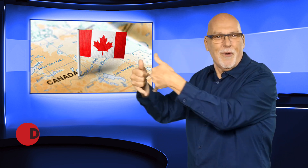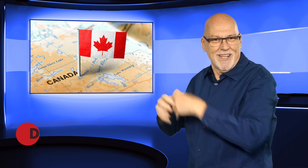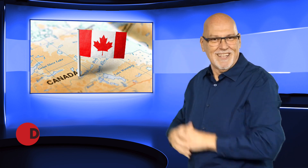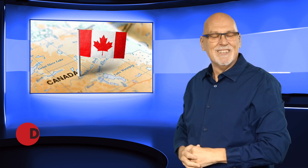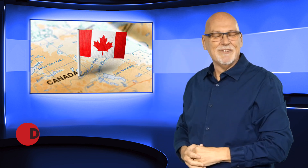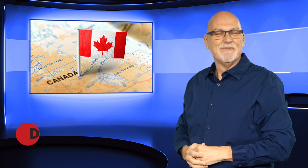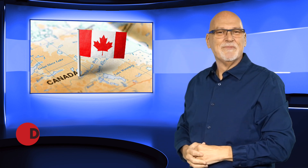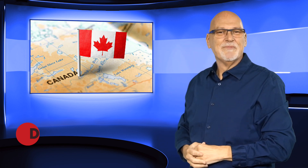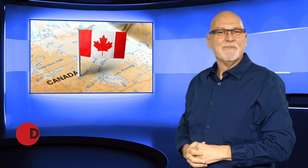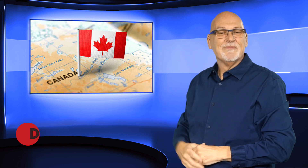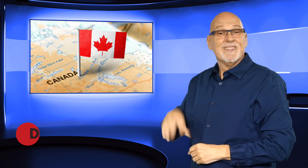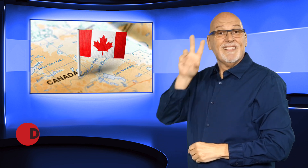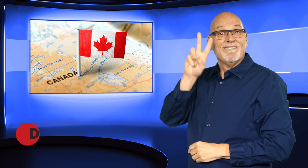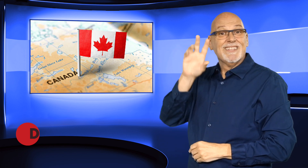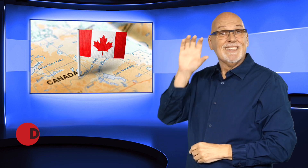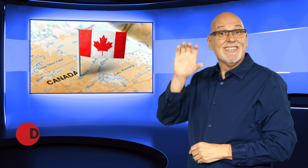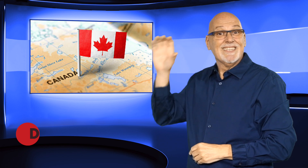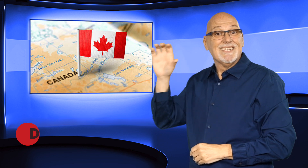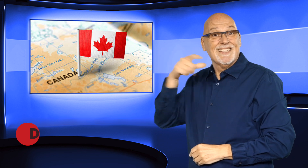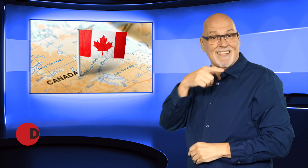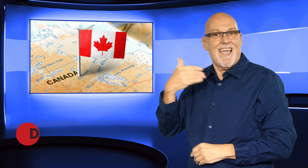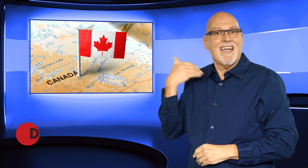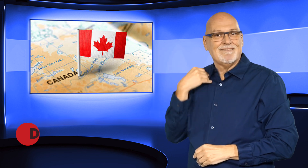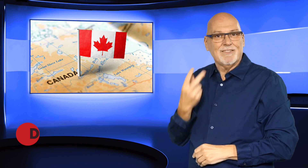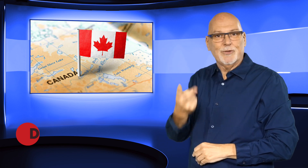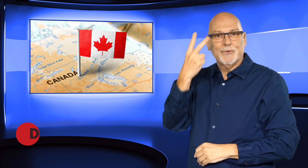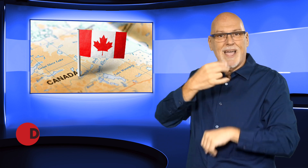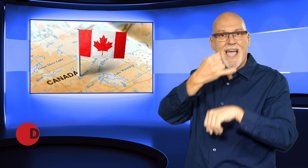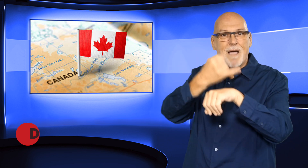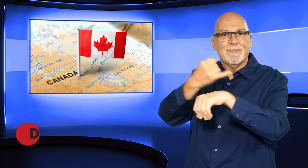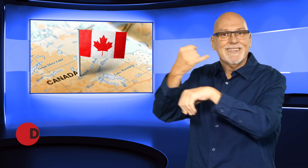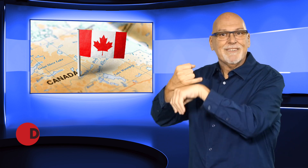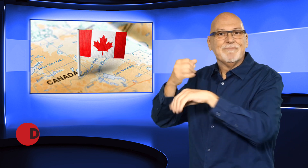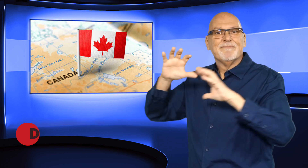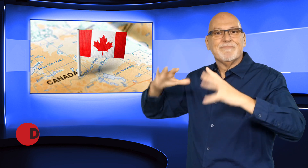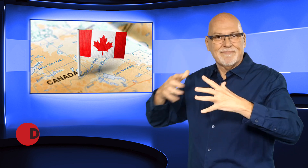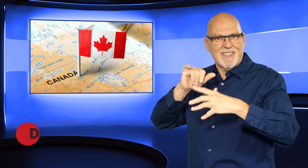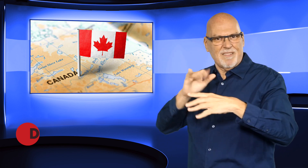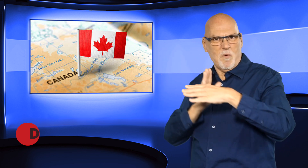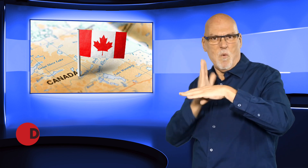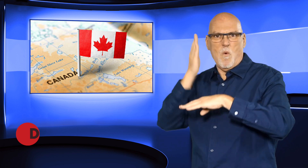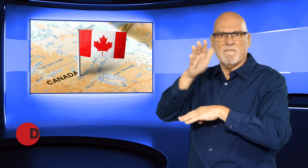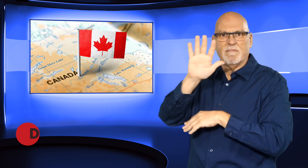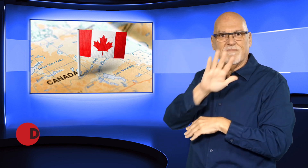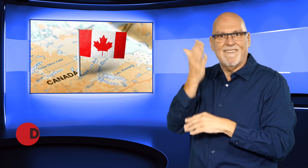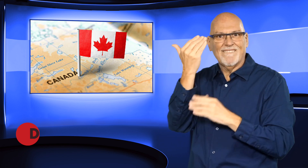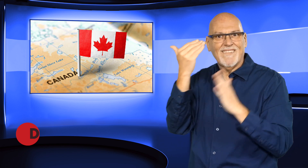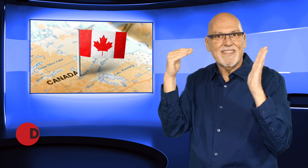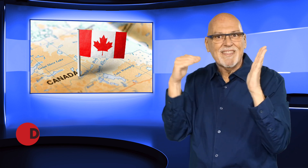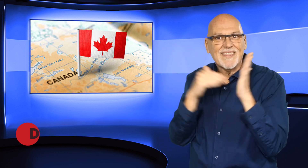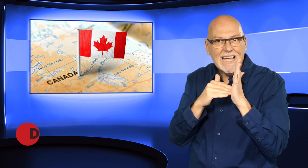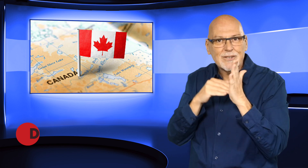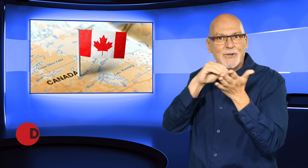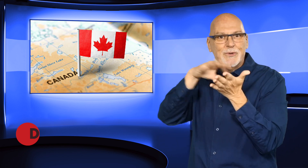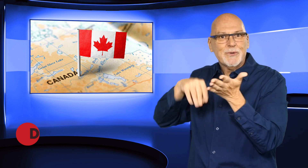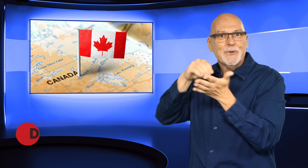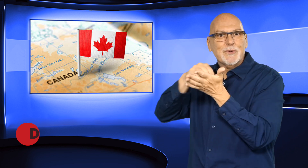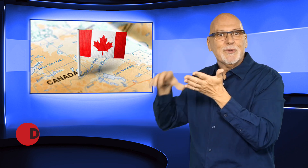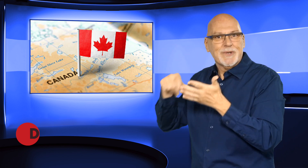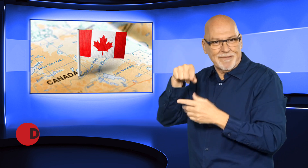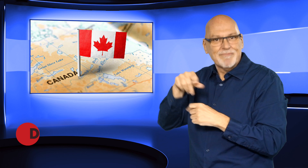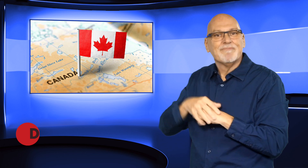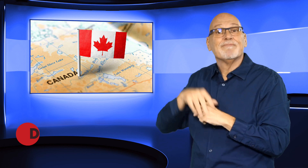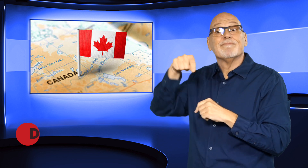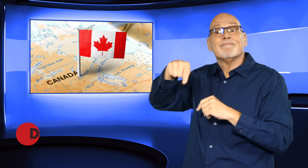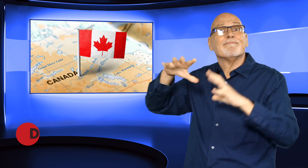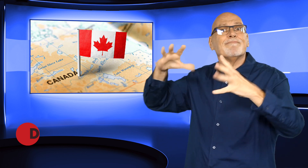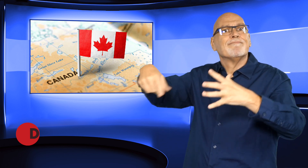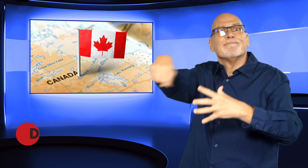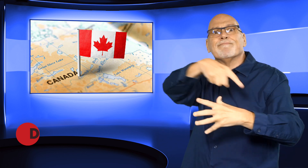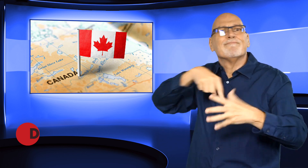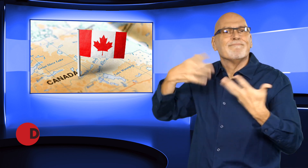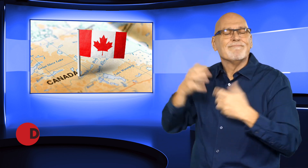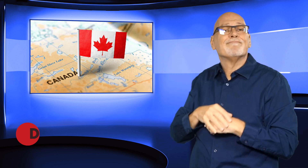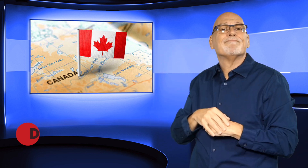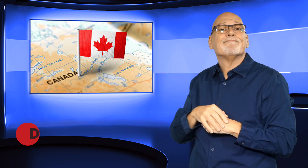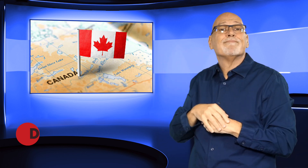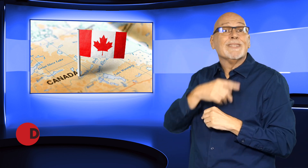scholarships and awards. VCC has two campuses with over 15,000 students